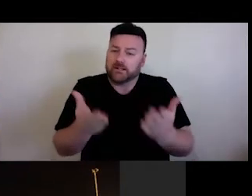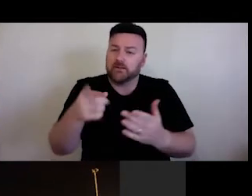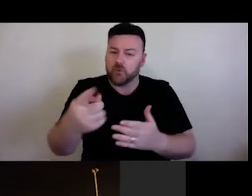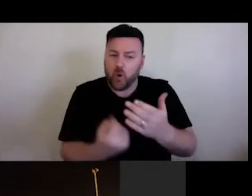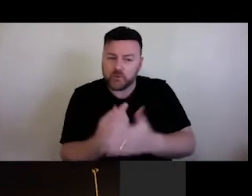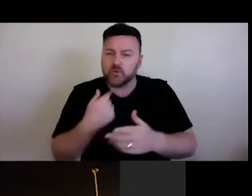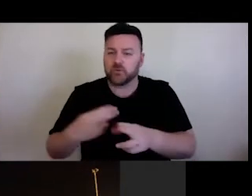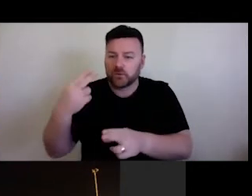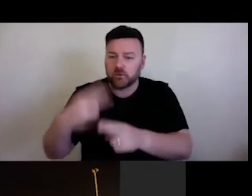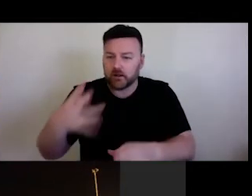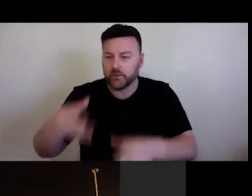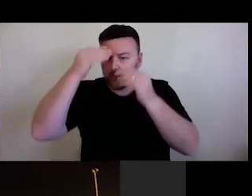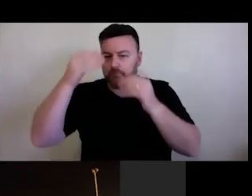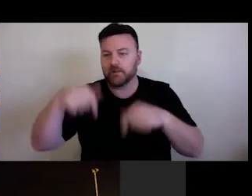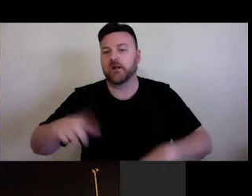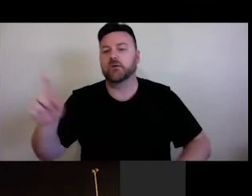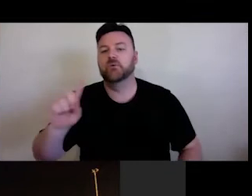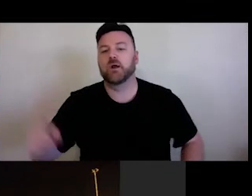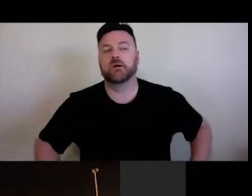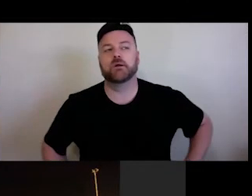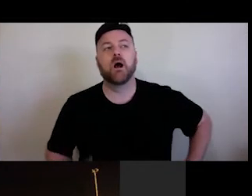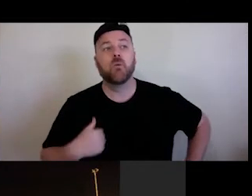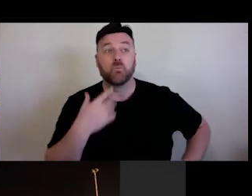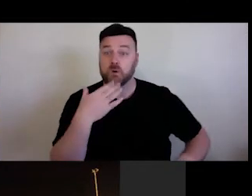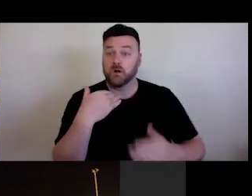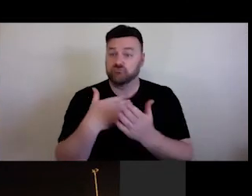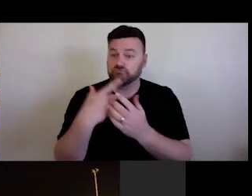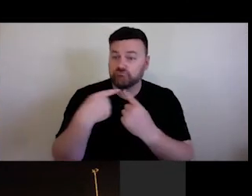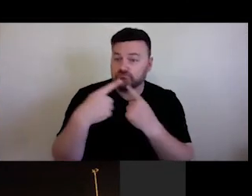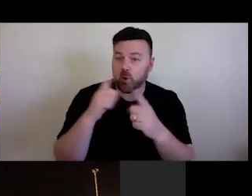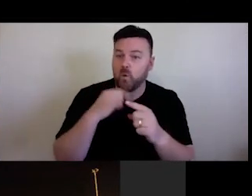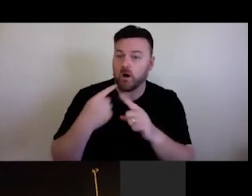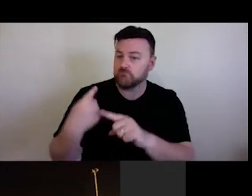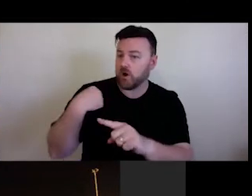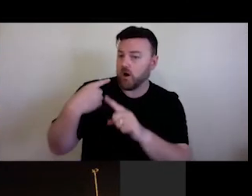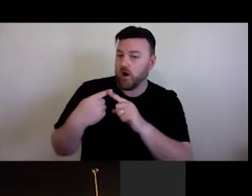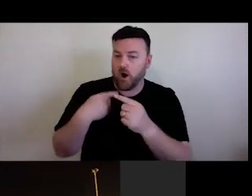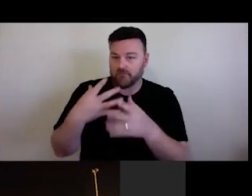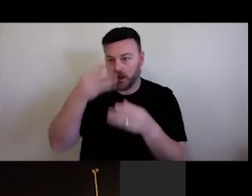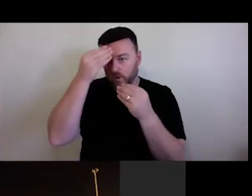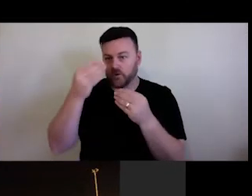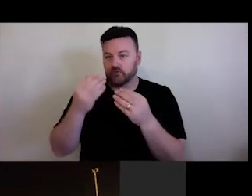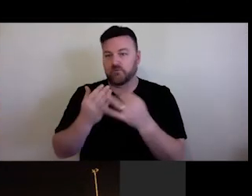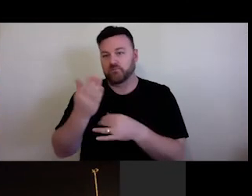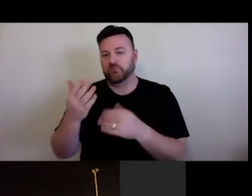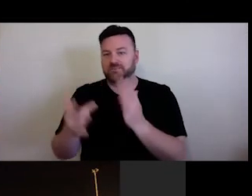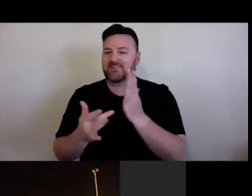that a bit. I'm really excited to share a bit of what I learnt here over the past three years in the live-streaming domain. So about